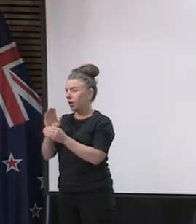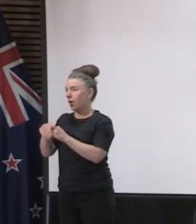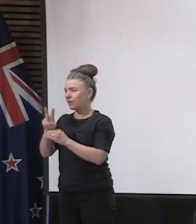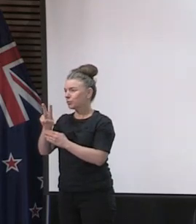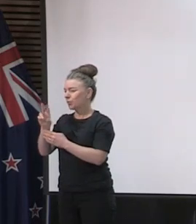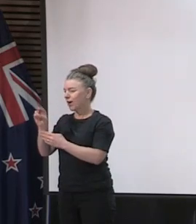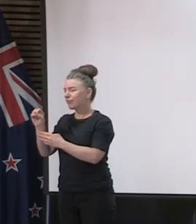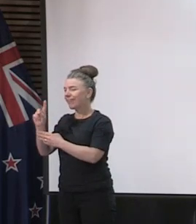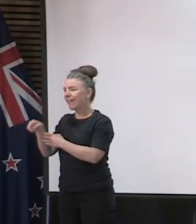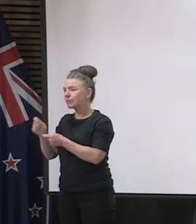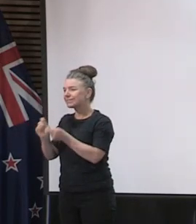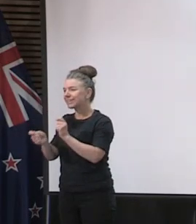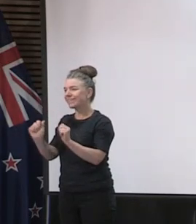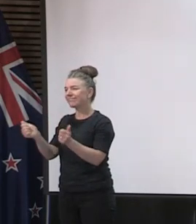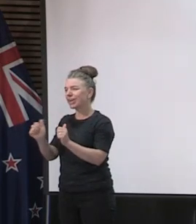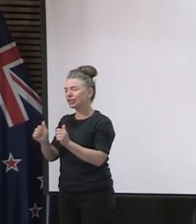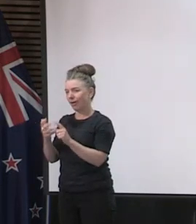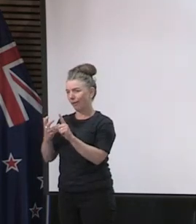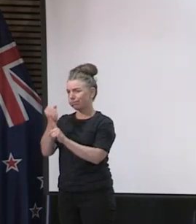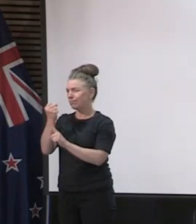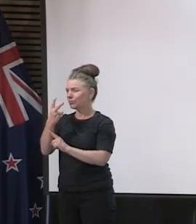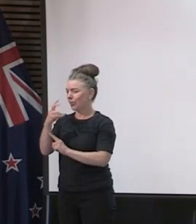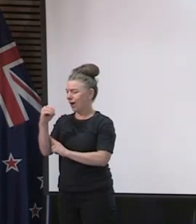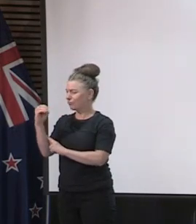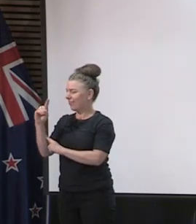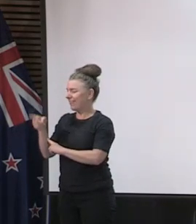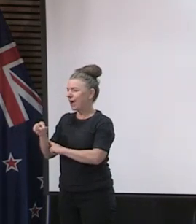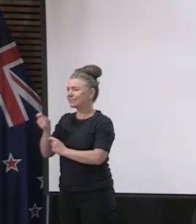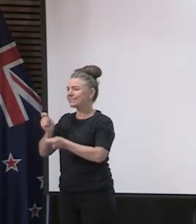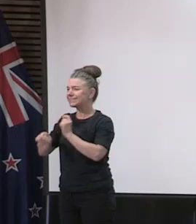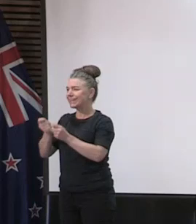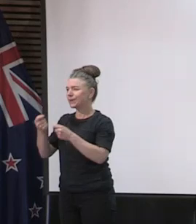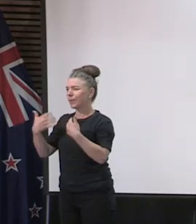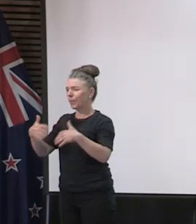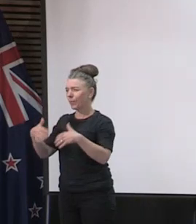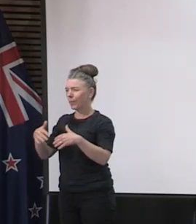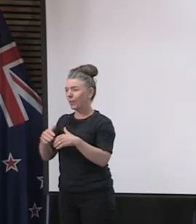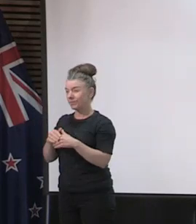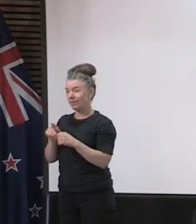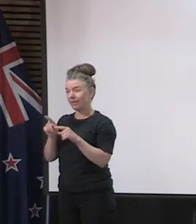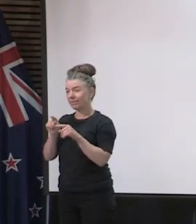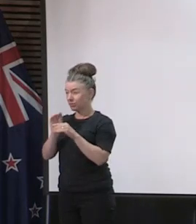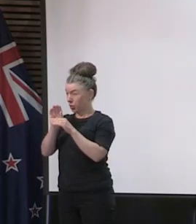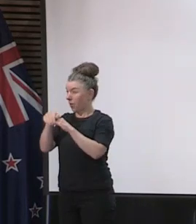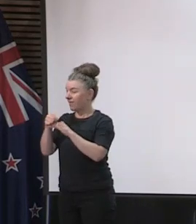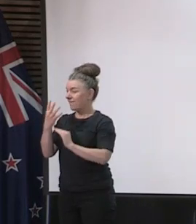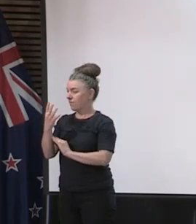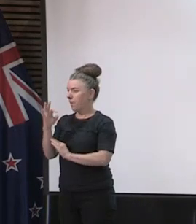5,961 tests and our total now is 203,045 processed. So, this